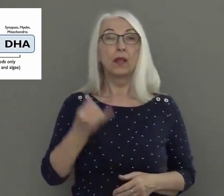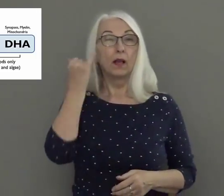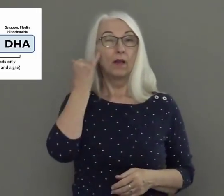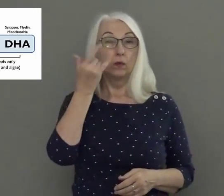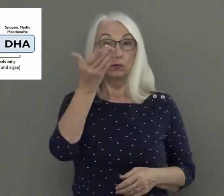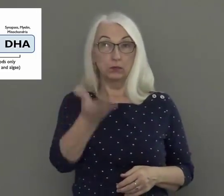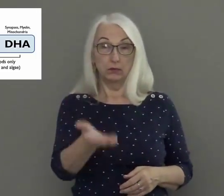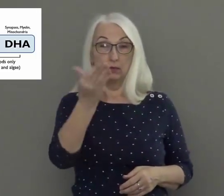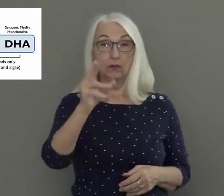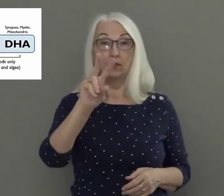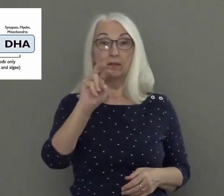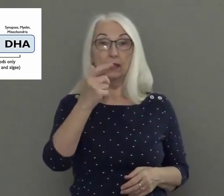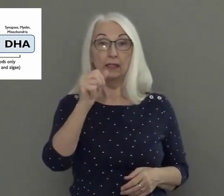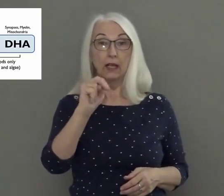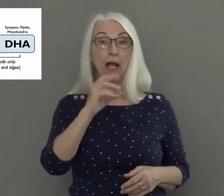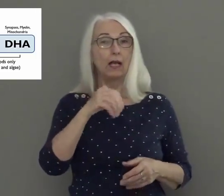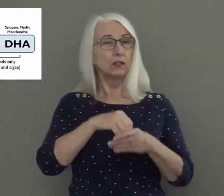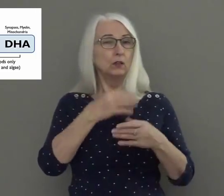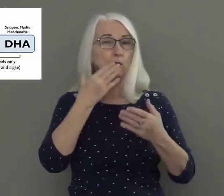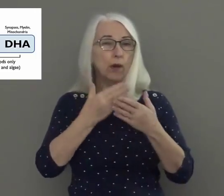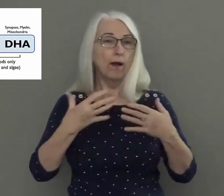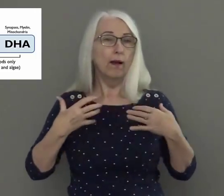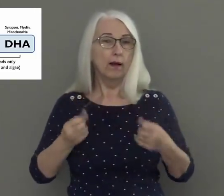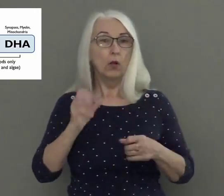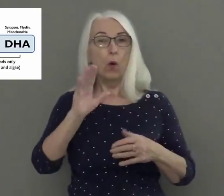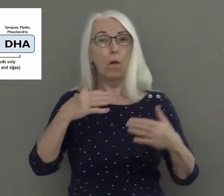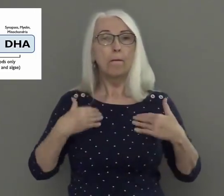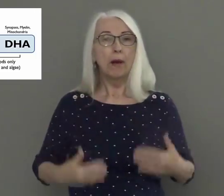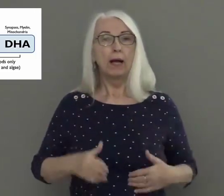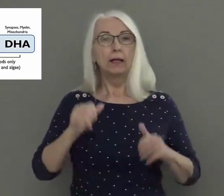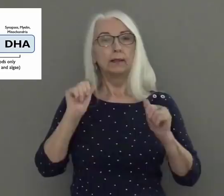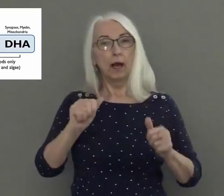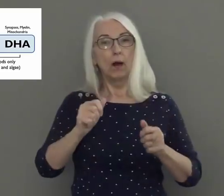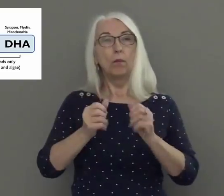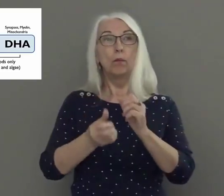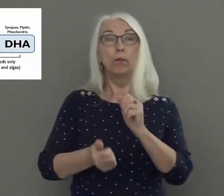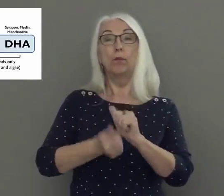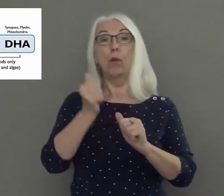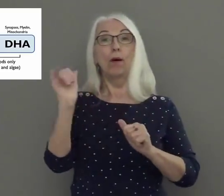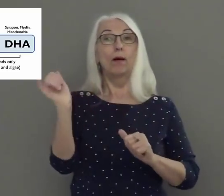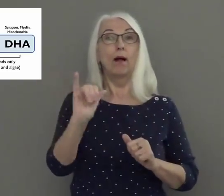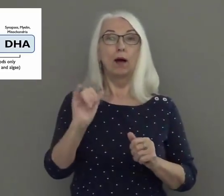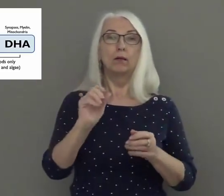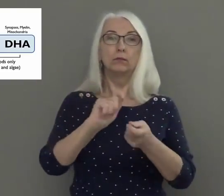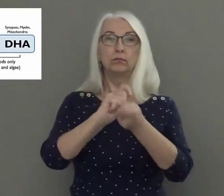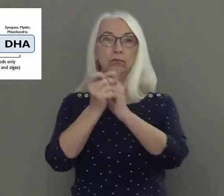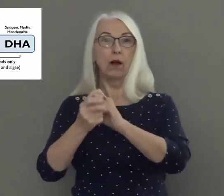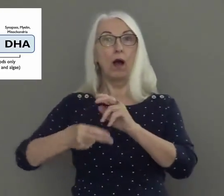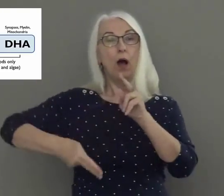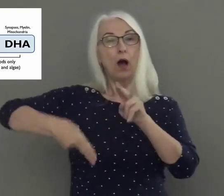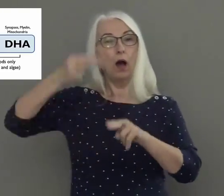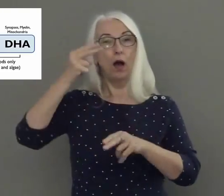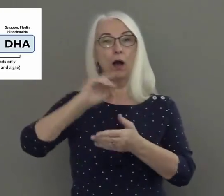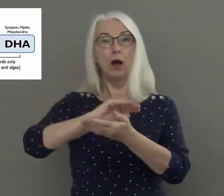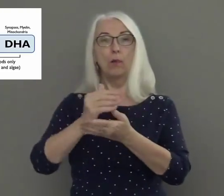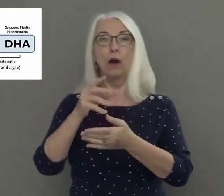If you’re a vegan and in good health, your body can most likely convert high amounts